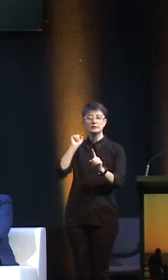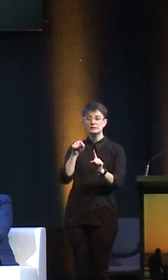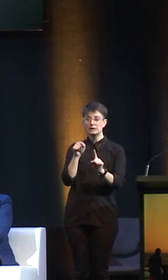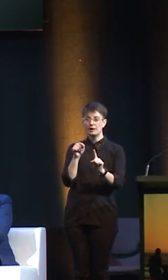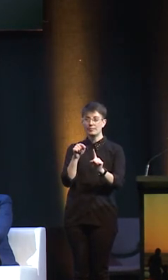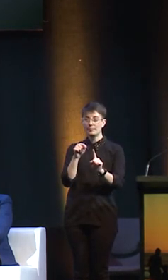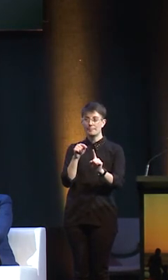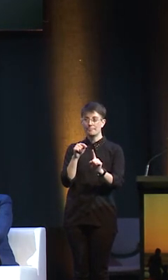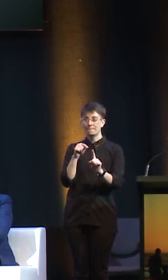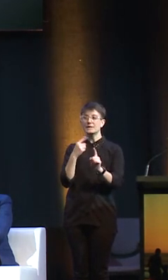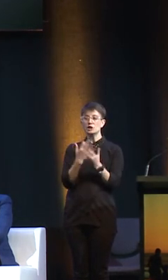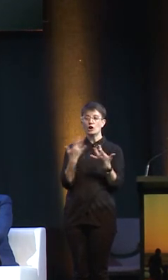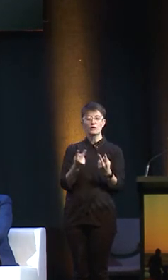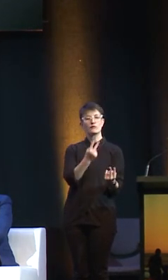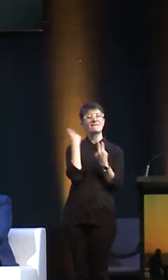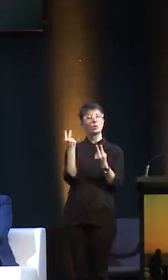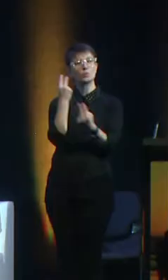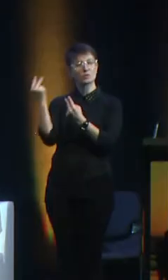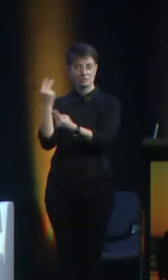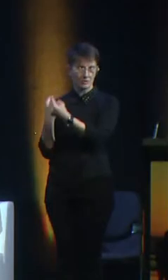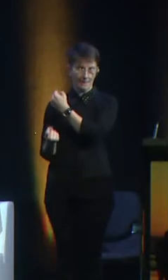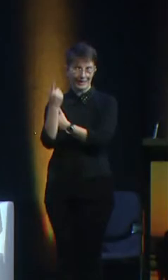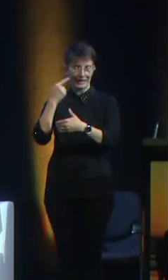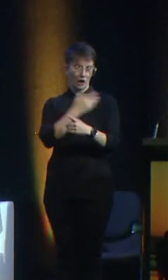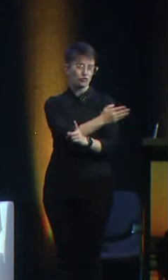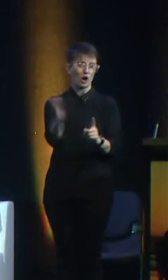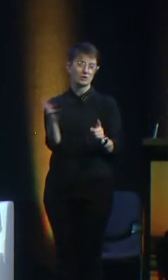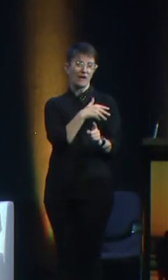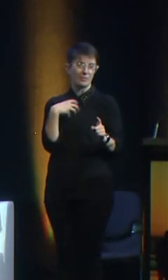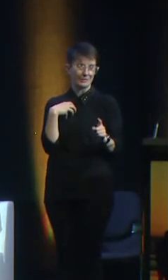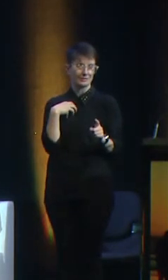that will change systems not least in education, and there are some real opportunities to make